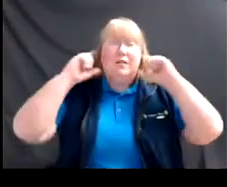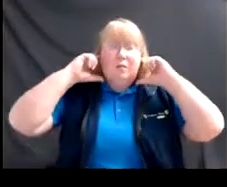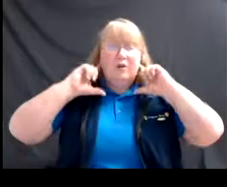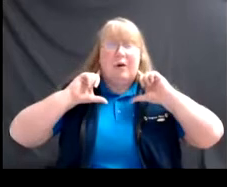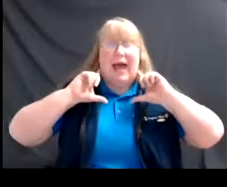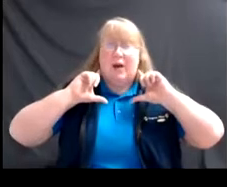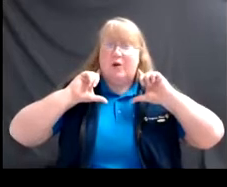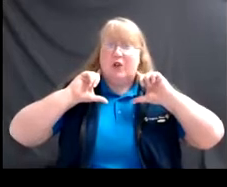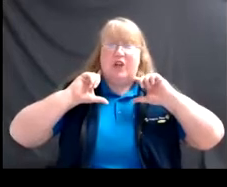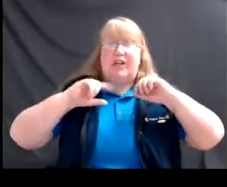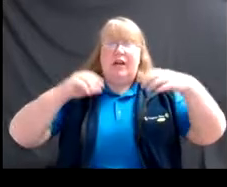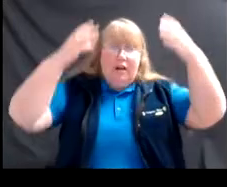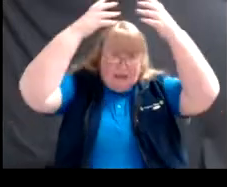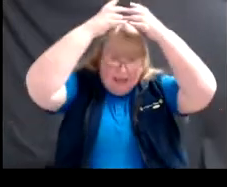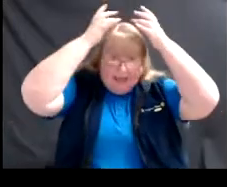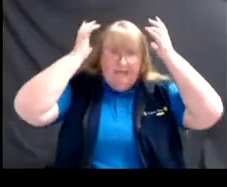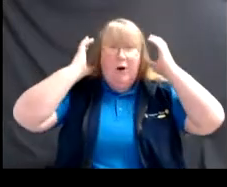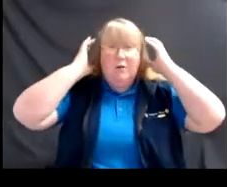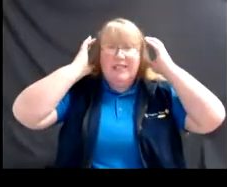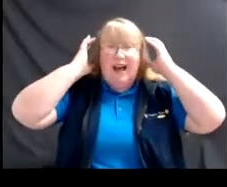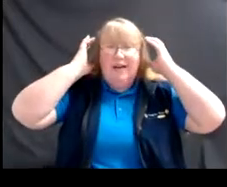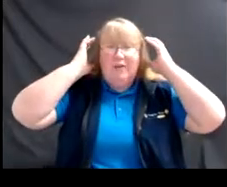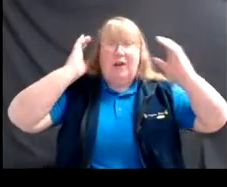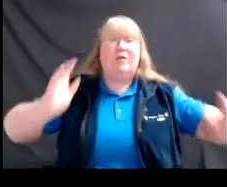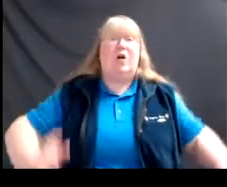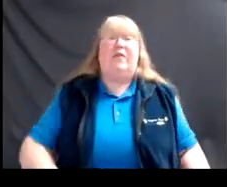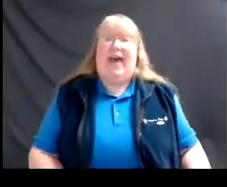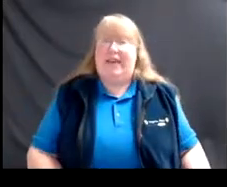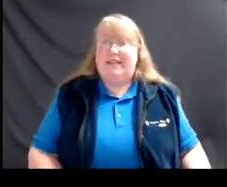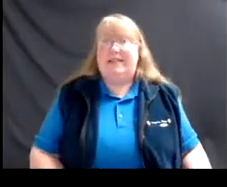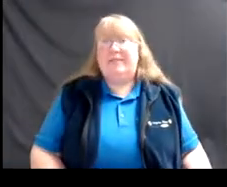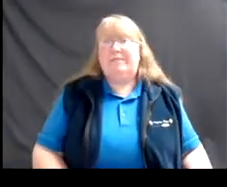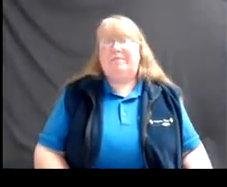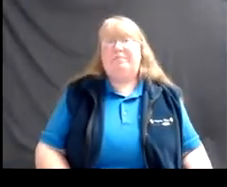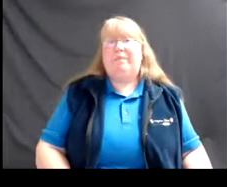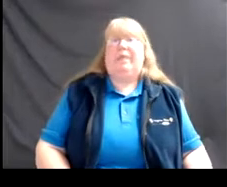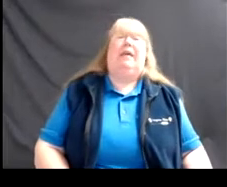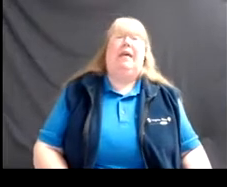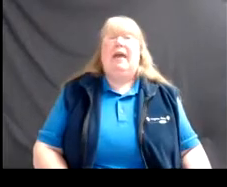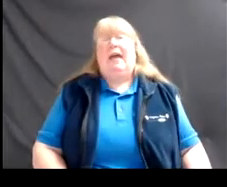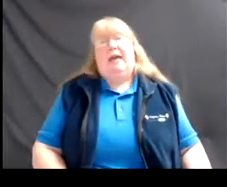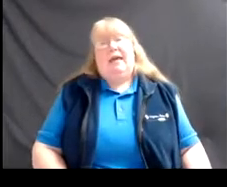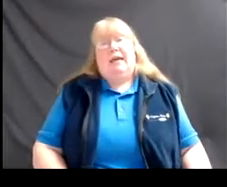which will hang under the chin, the headphone style that goes over the head.